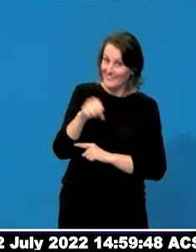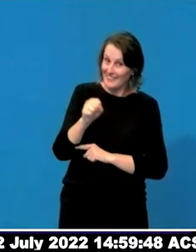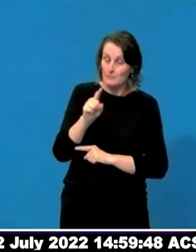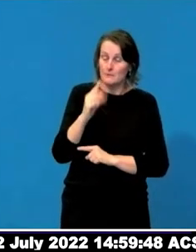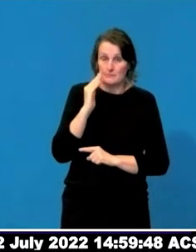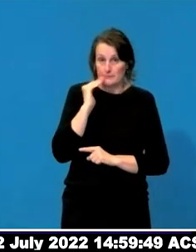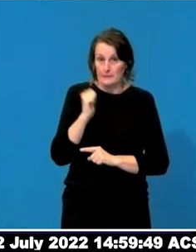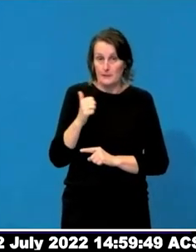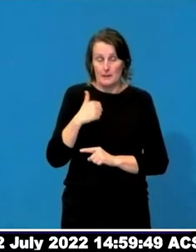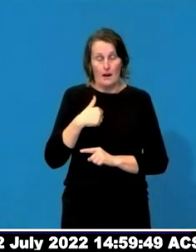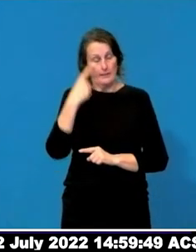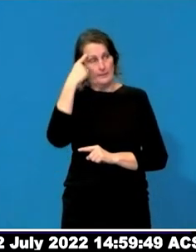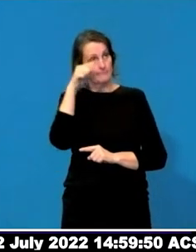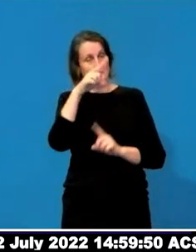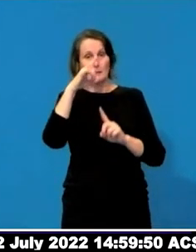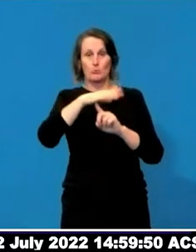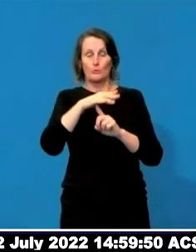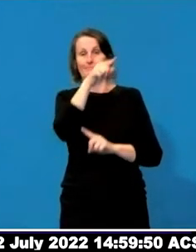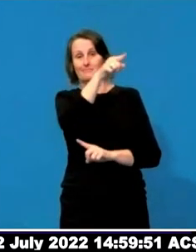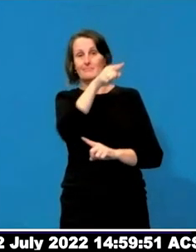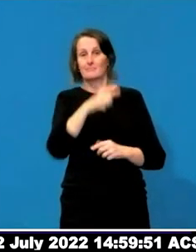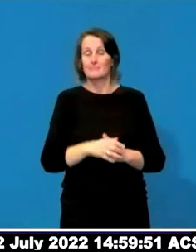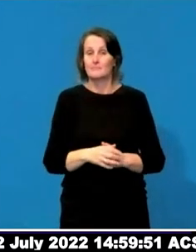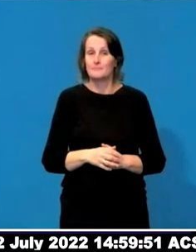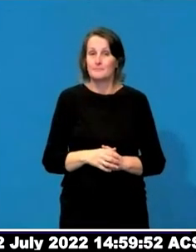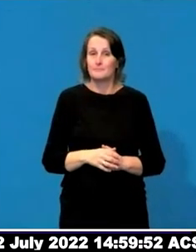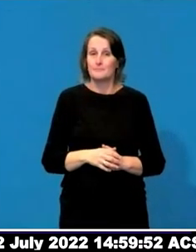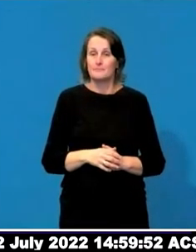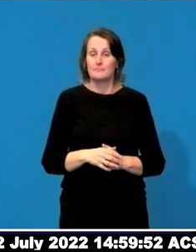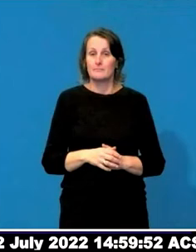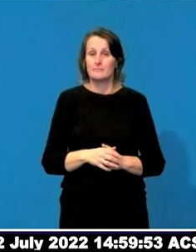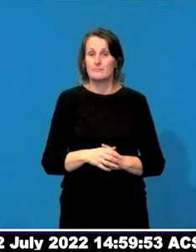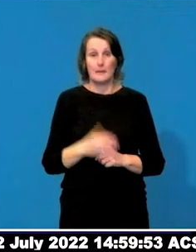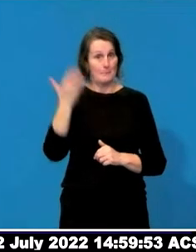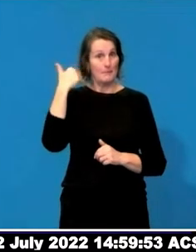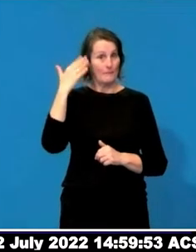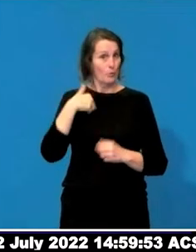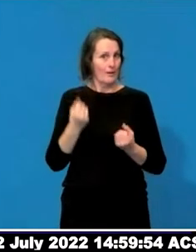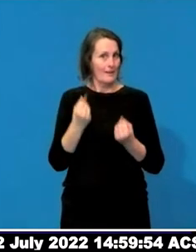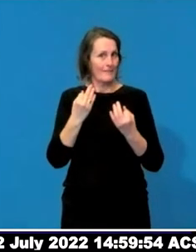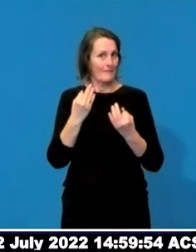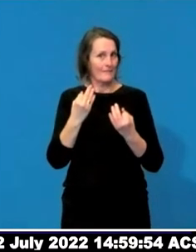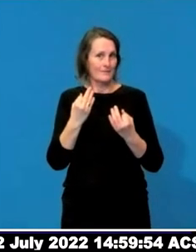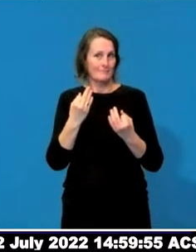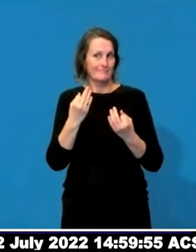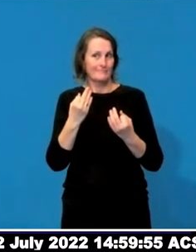Because I didn't have a vehicle that I could travel with. I was getting around in an old nineteen-ninety - oh, no,